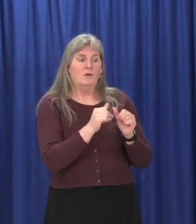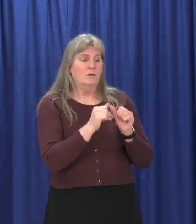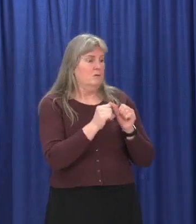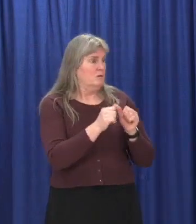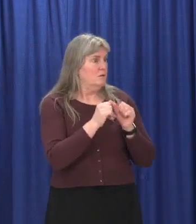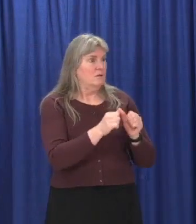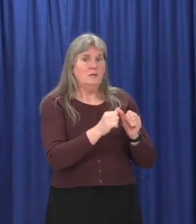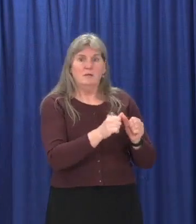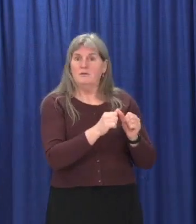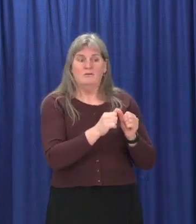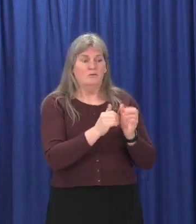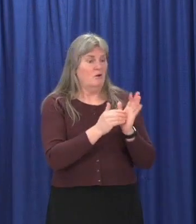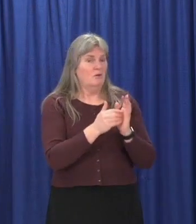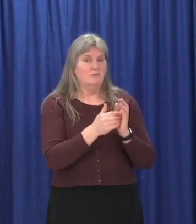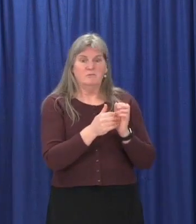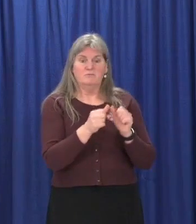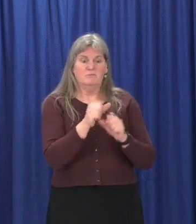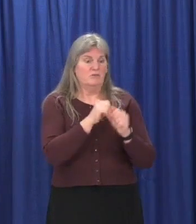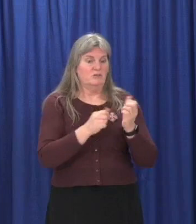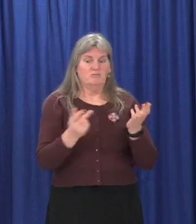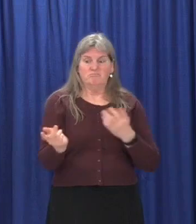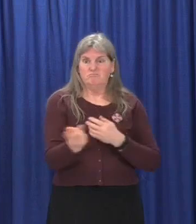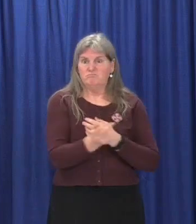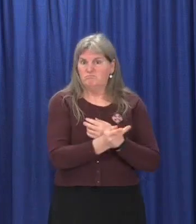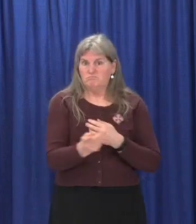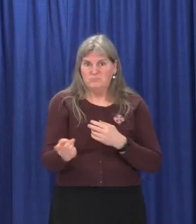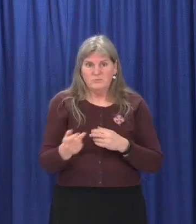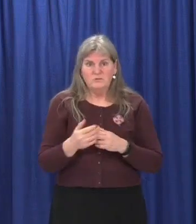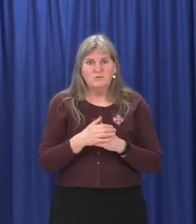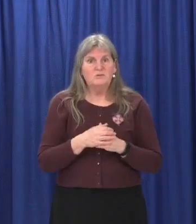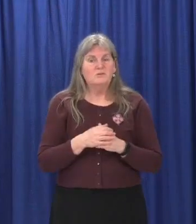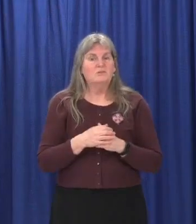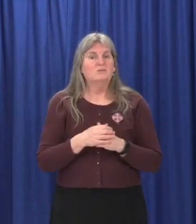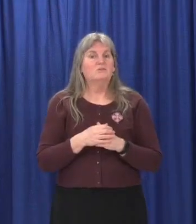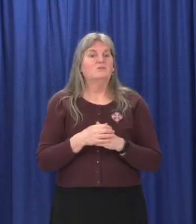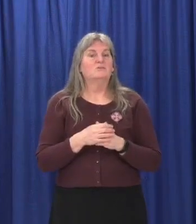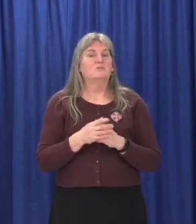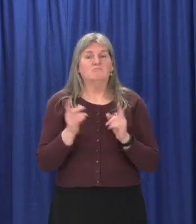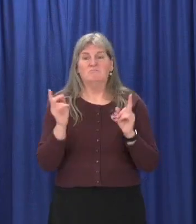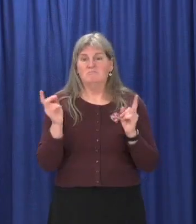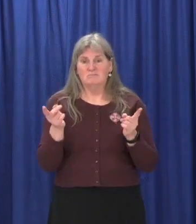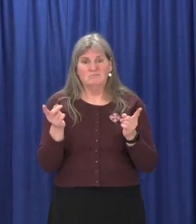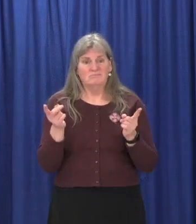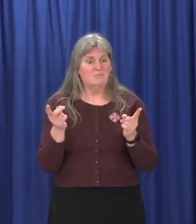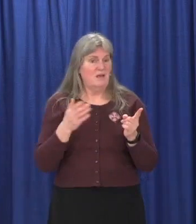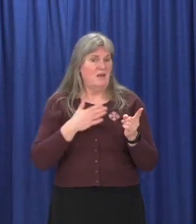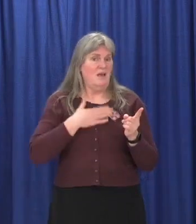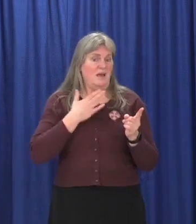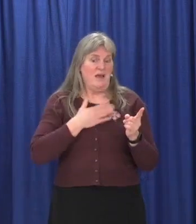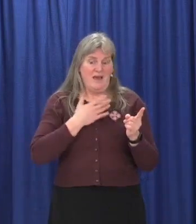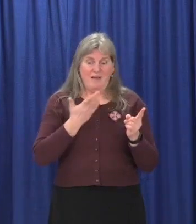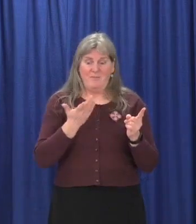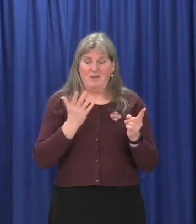quite a bit. And, you know, both of us up here are extremely happy about where we are today,